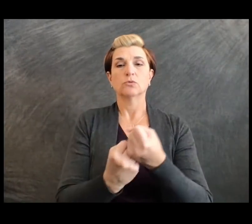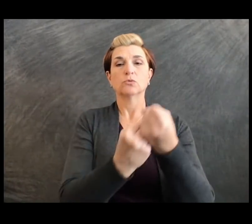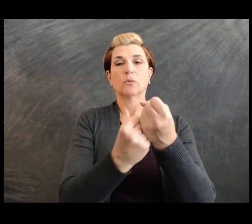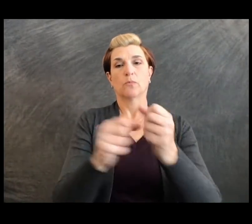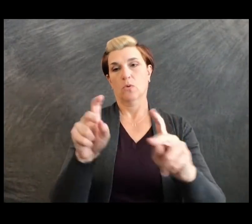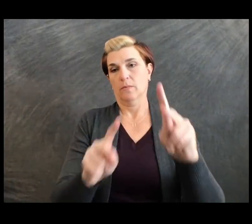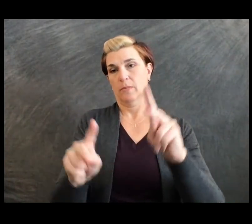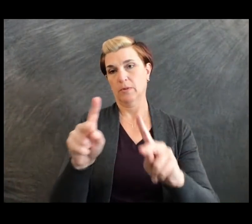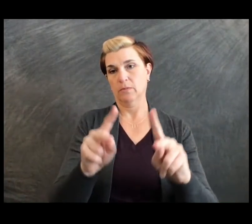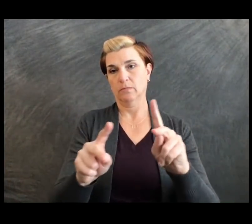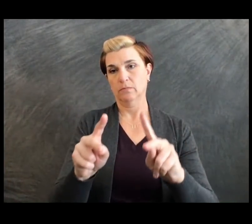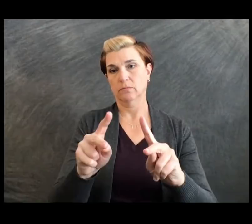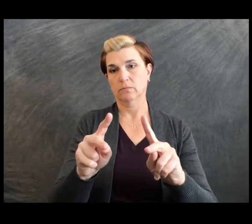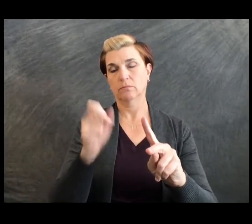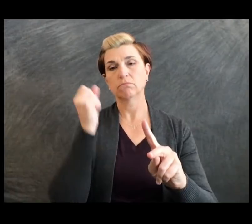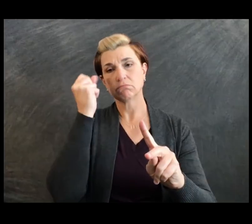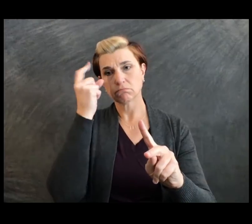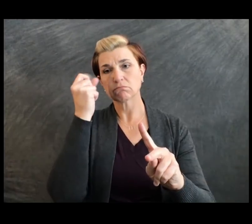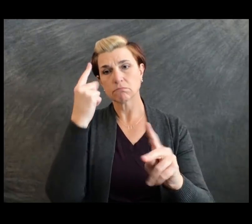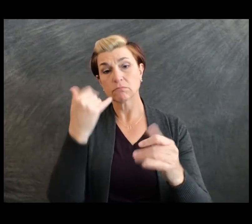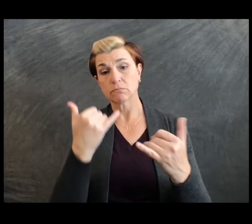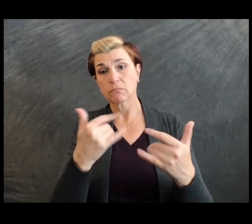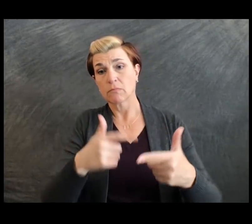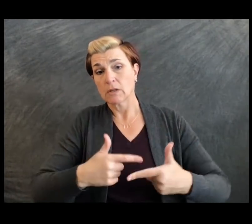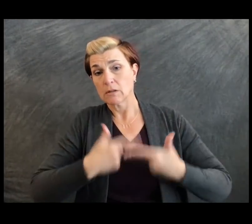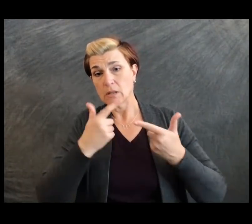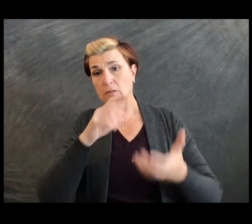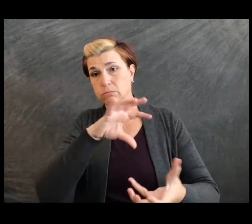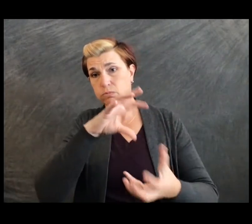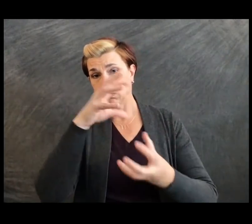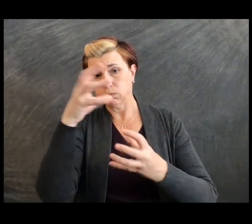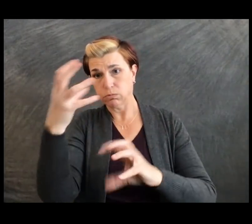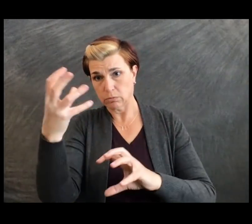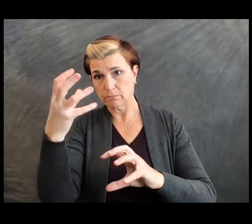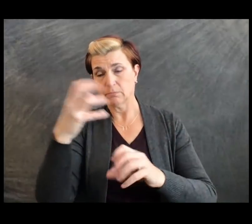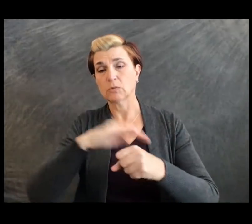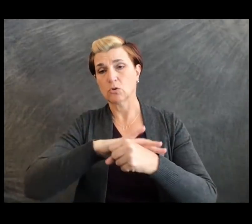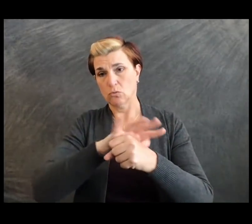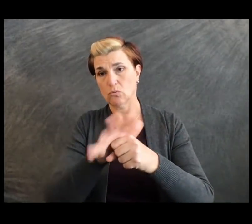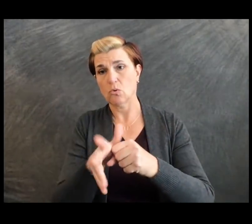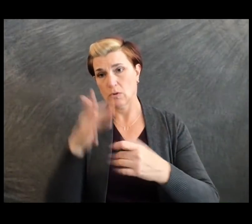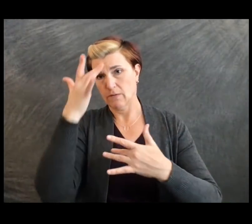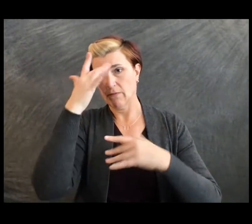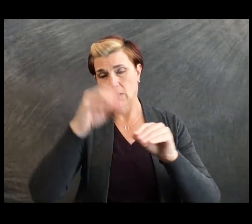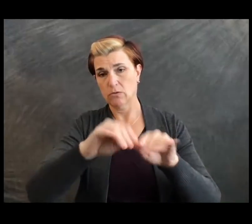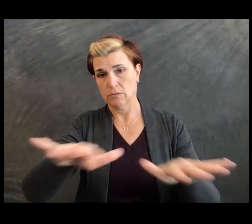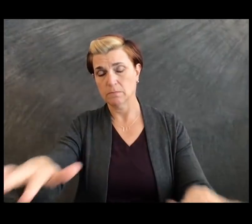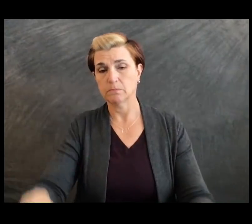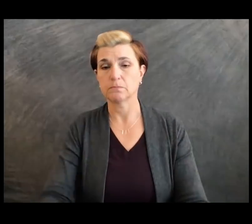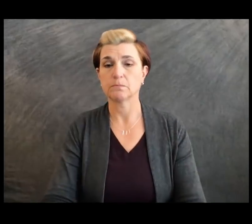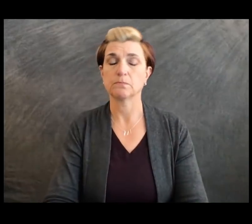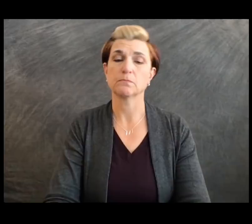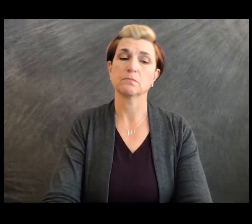severely impacted by the krona by virus and we've also asked the various